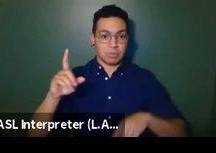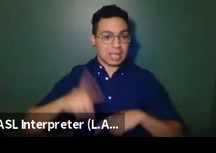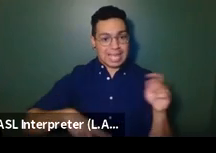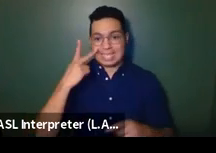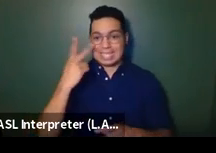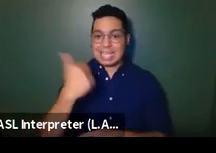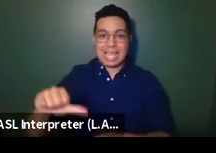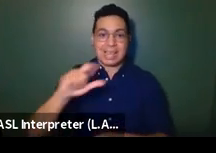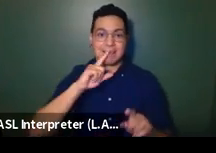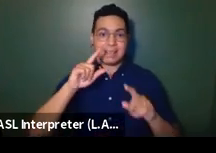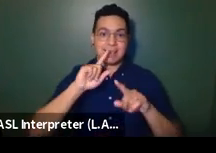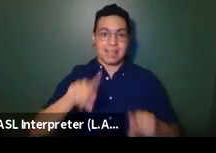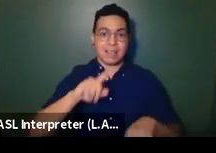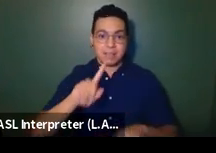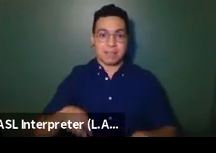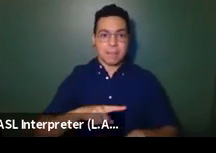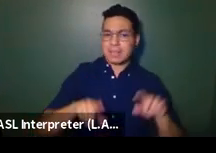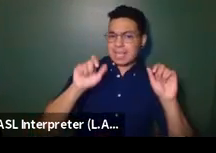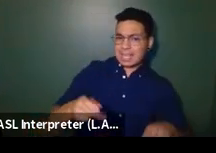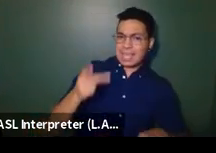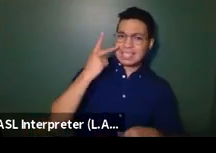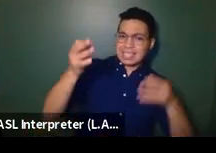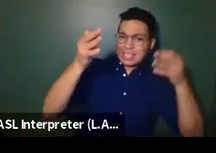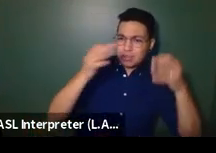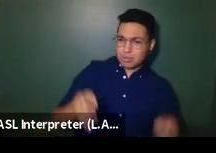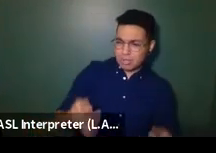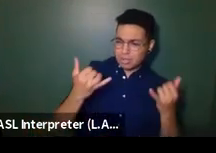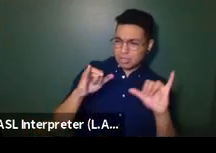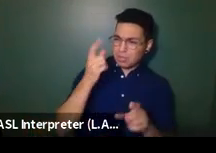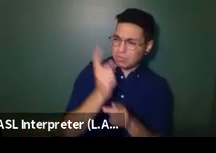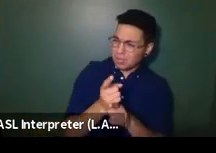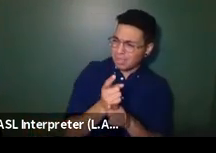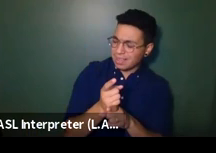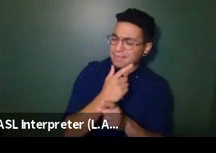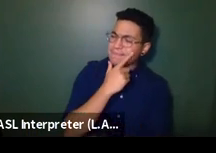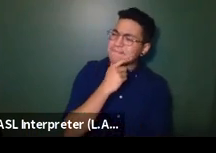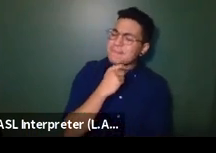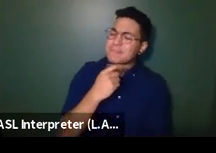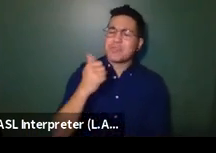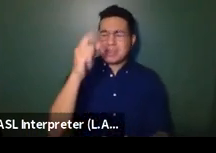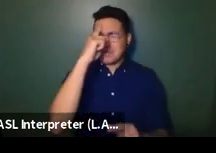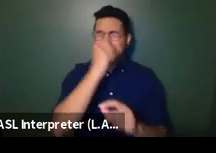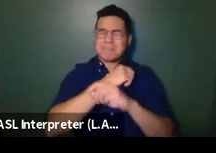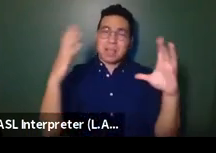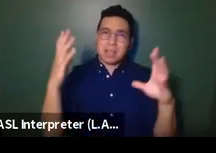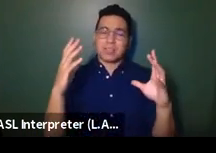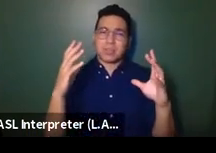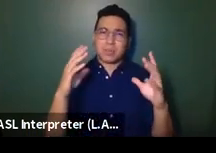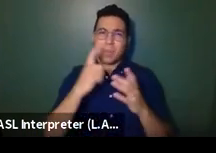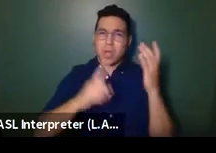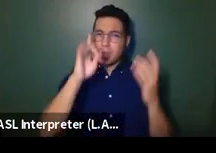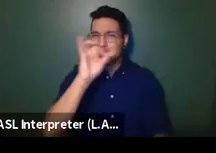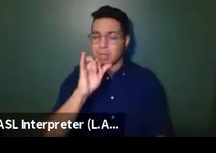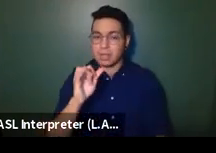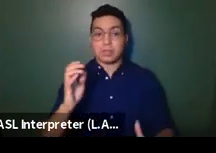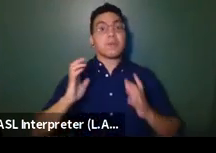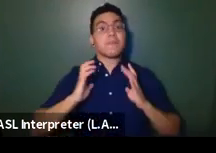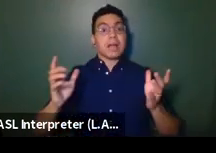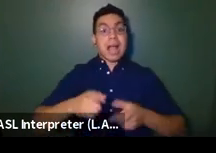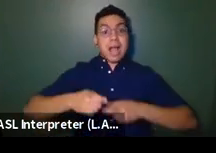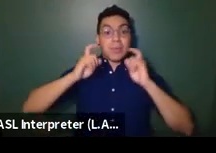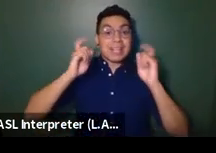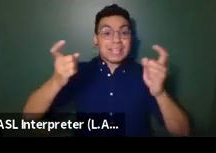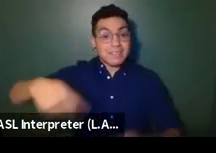ESD 112 --Kristina Wambold: So they see the directions. Right. So I'm thinking of this, like, hmm, I'm going to give them an assignment, but I don't want them to rush through it and turn something in today.